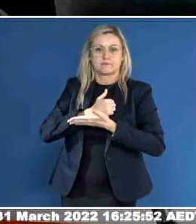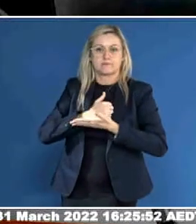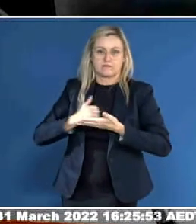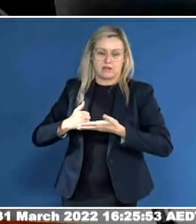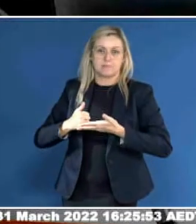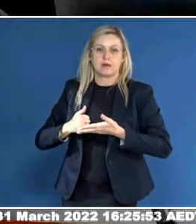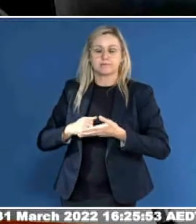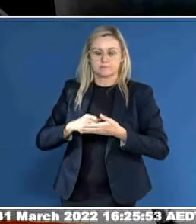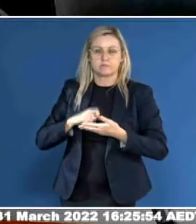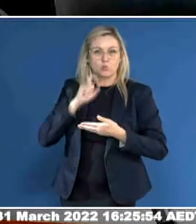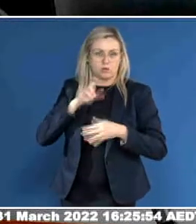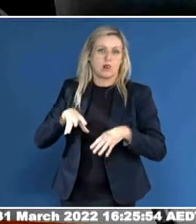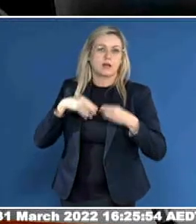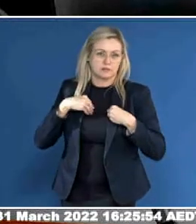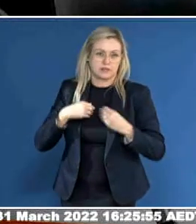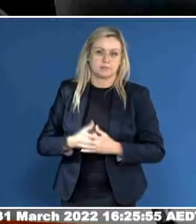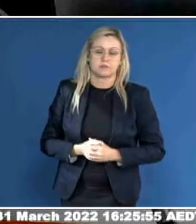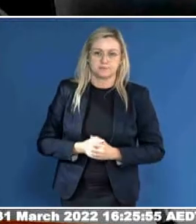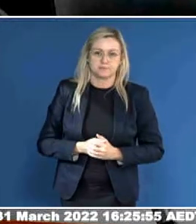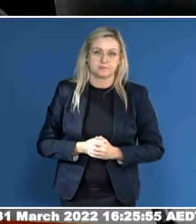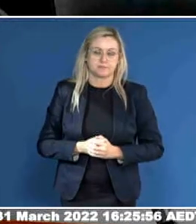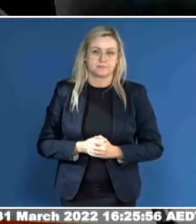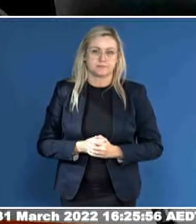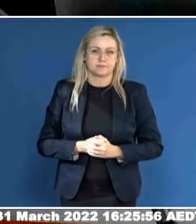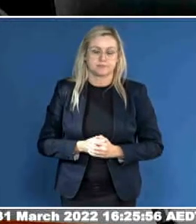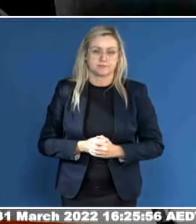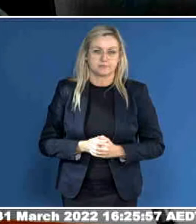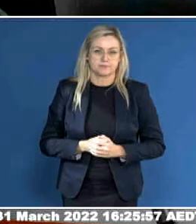admitted into evidence and they will be given the markings indicated by Ms Eastman.